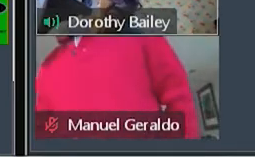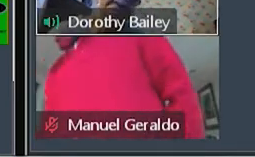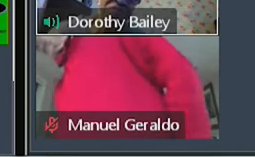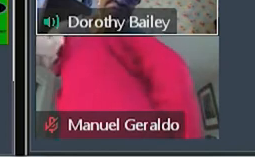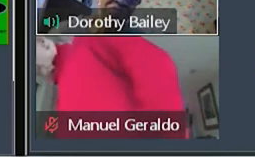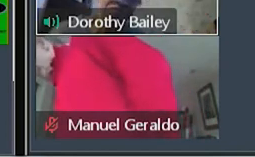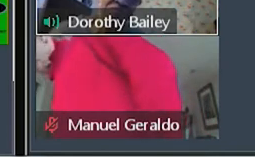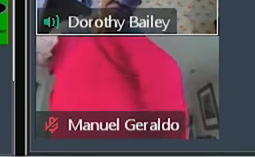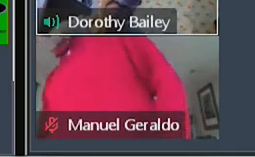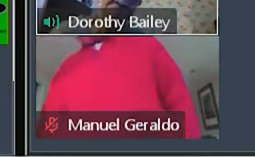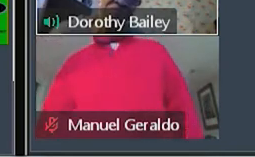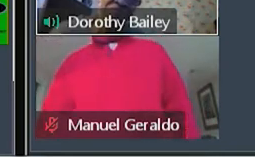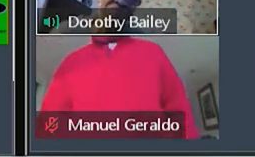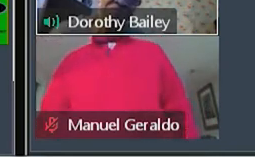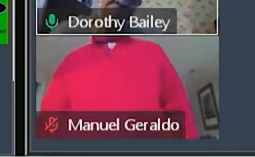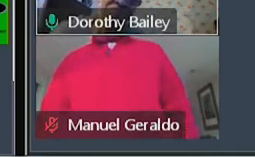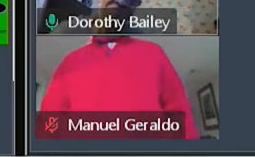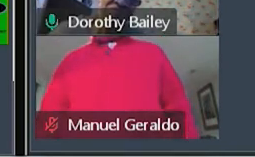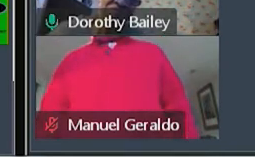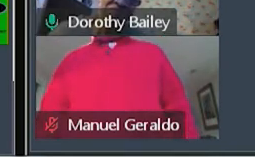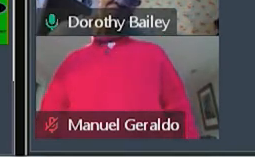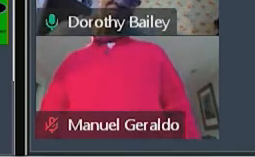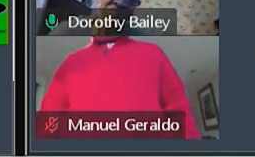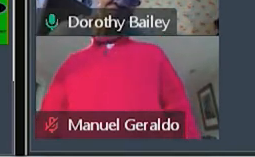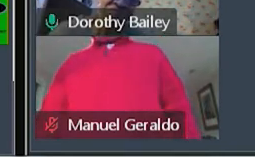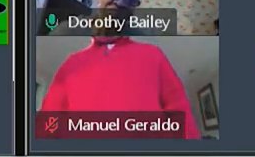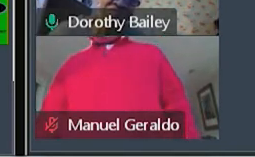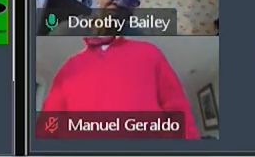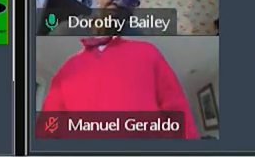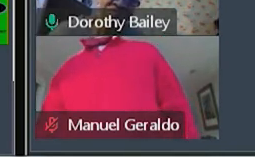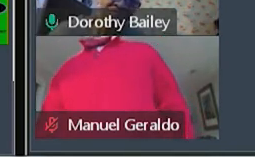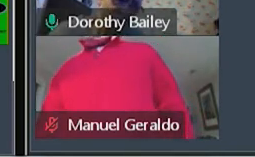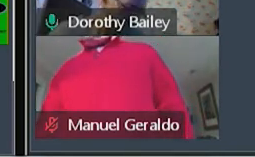What does it mean? The, let me see. Sorry.